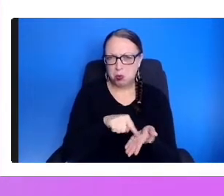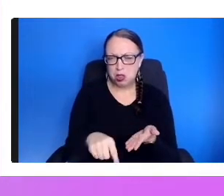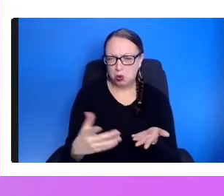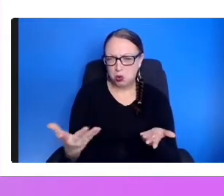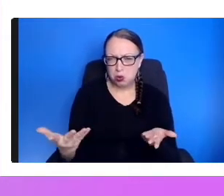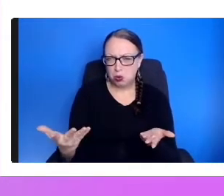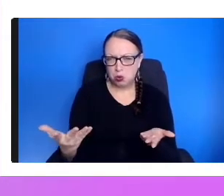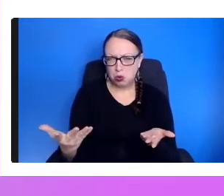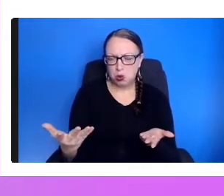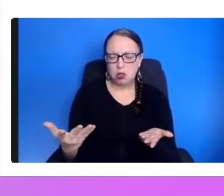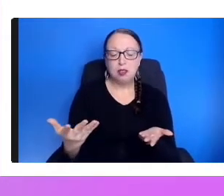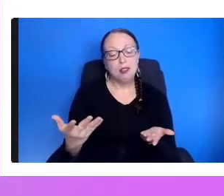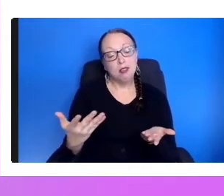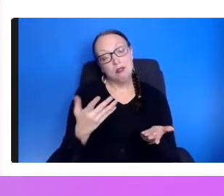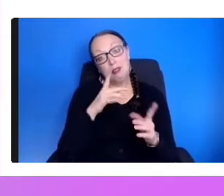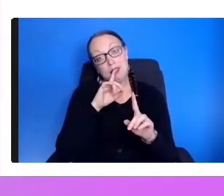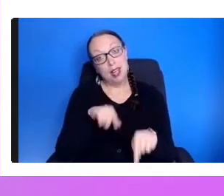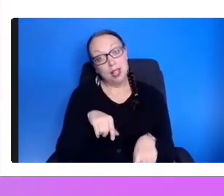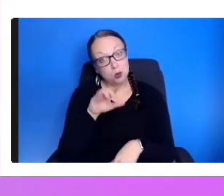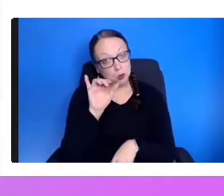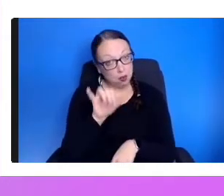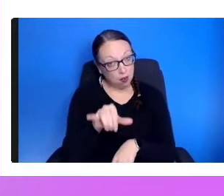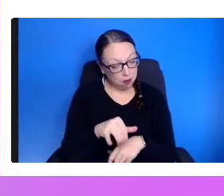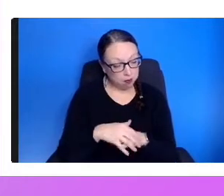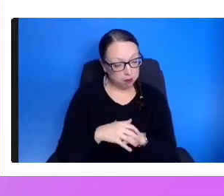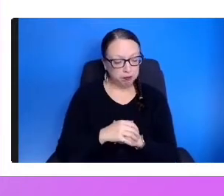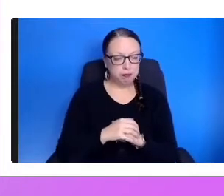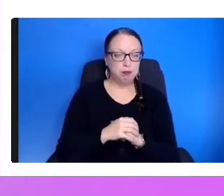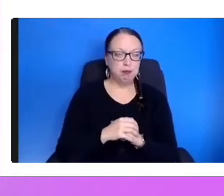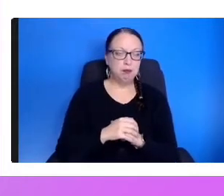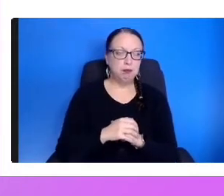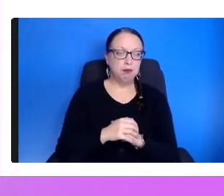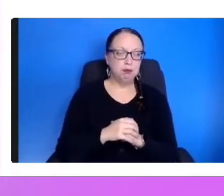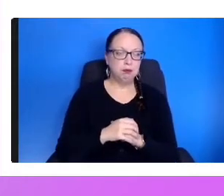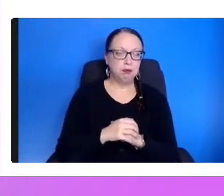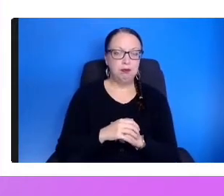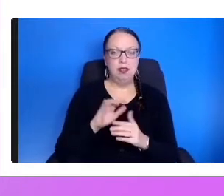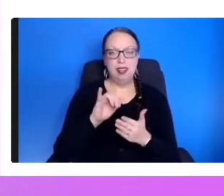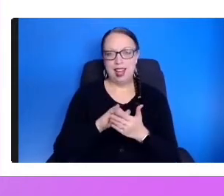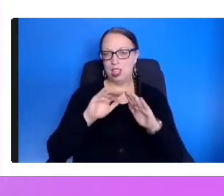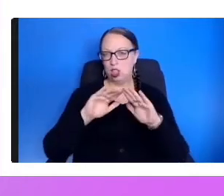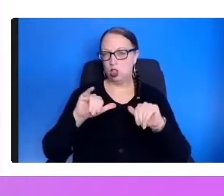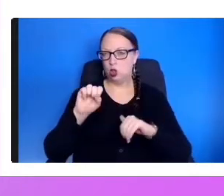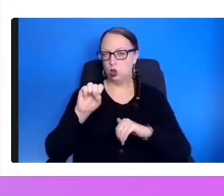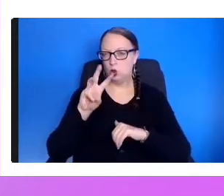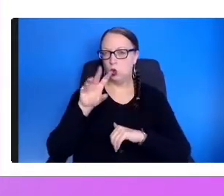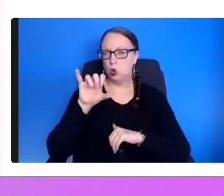What we would say to that is the swim success technique